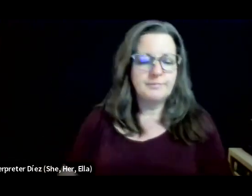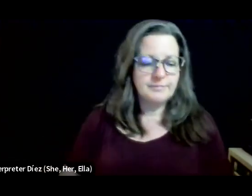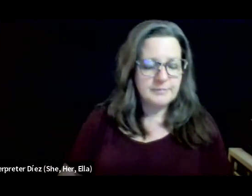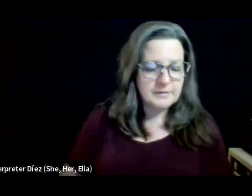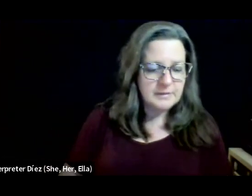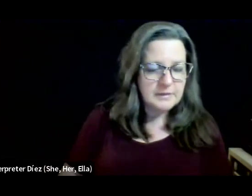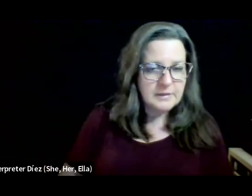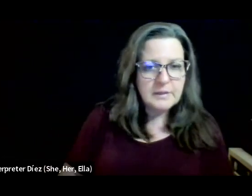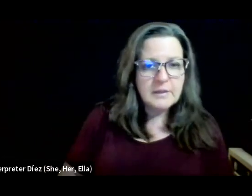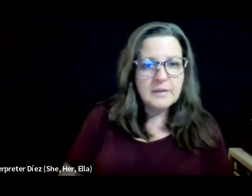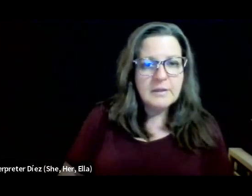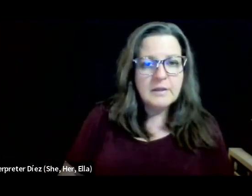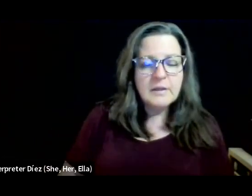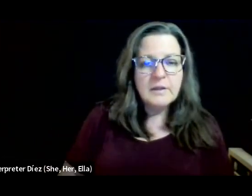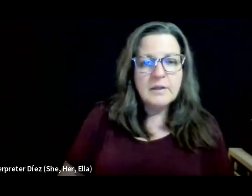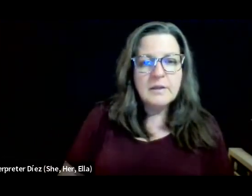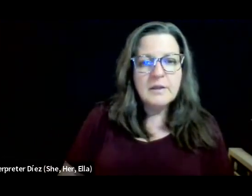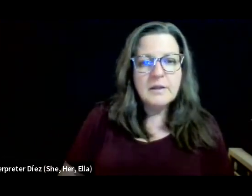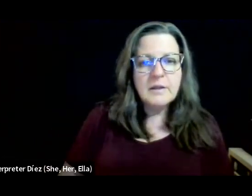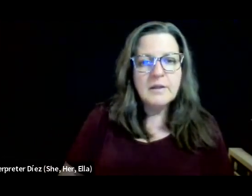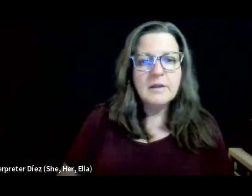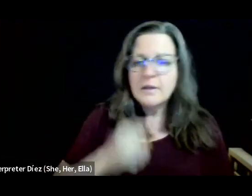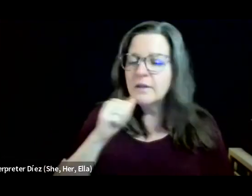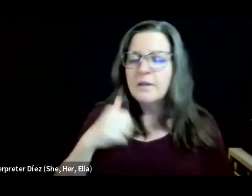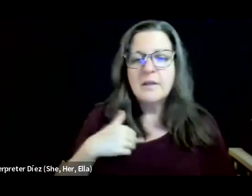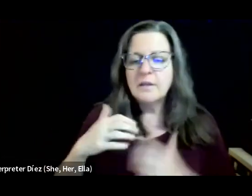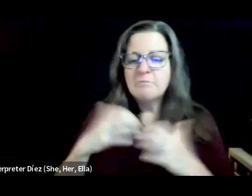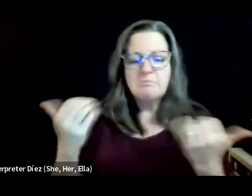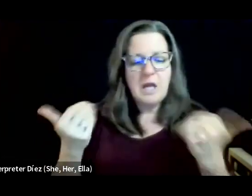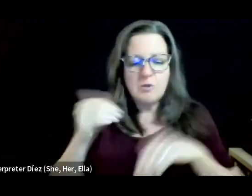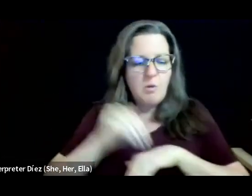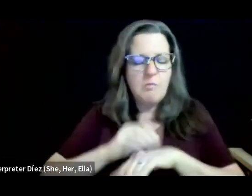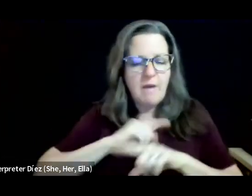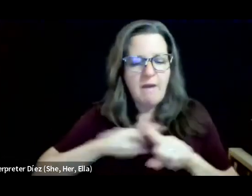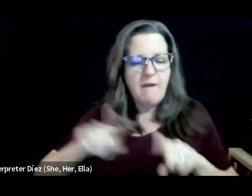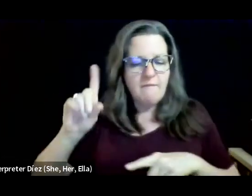I don't have too much this evening, but I-I do want to